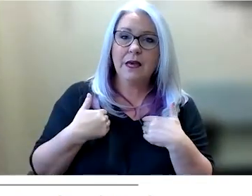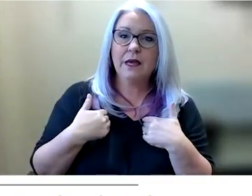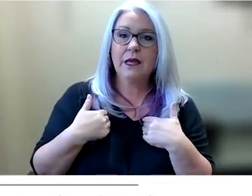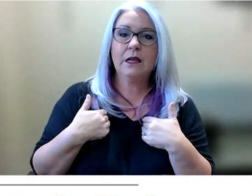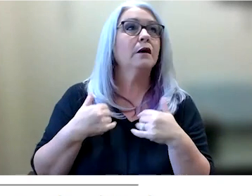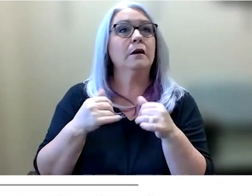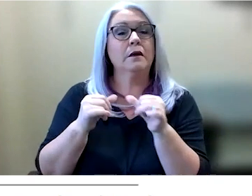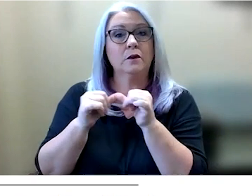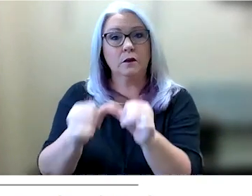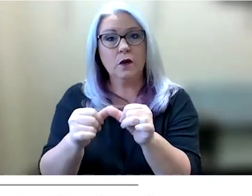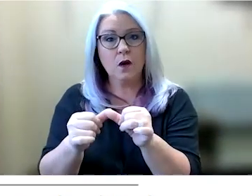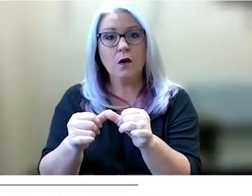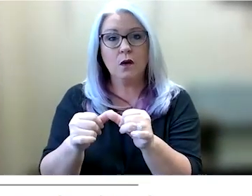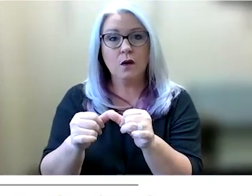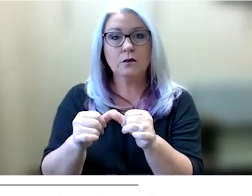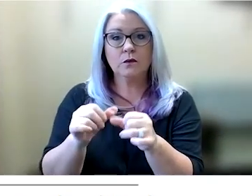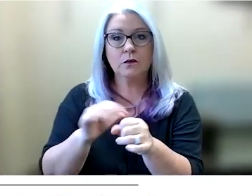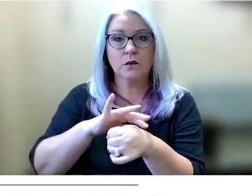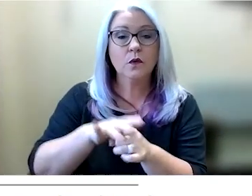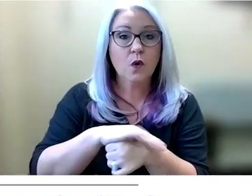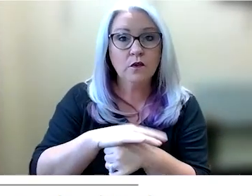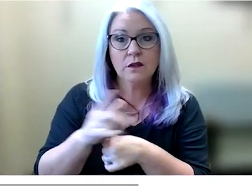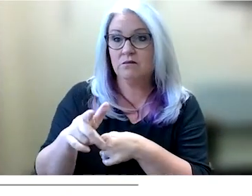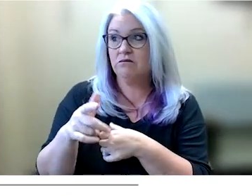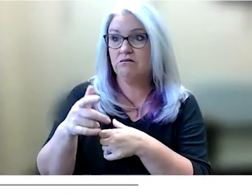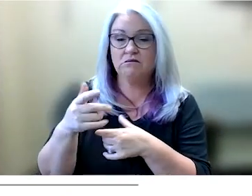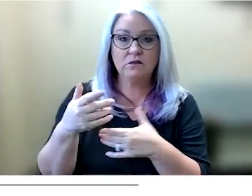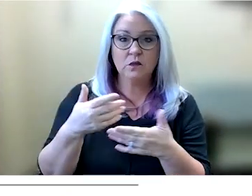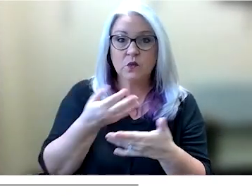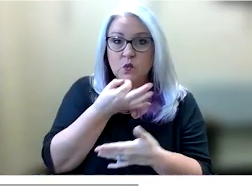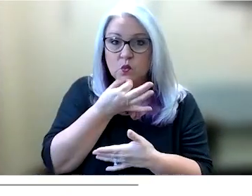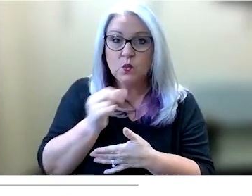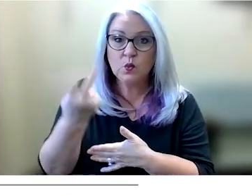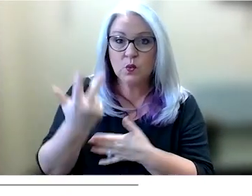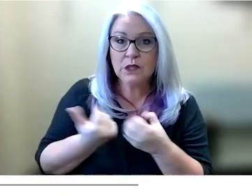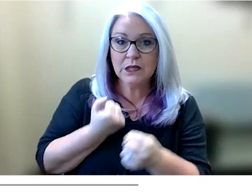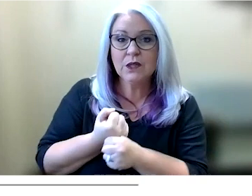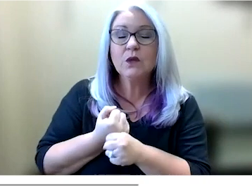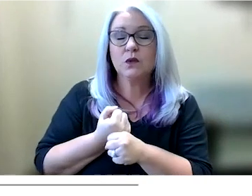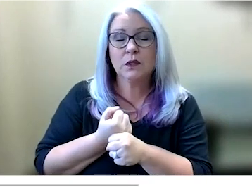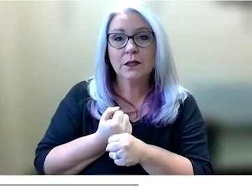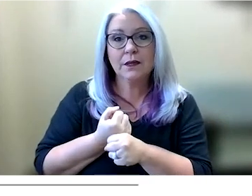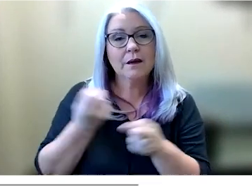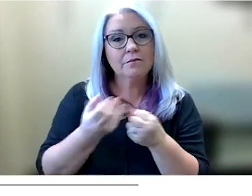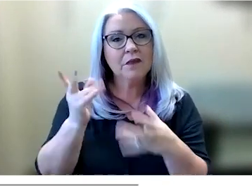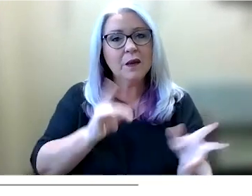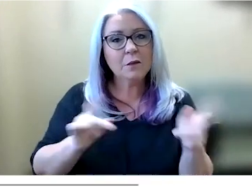us that have. And a lot of it is because of the diagnoses that we are receiving. So these are some of